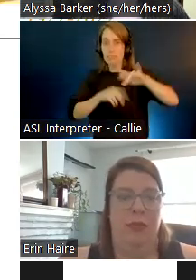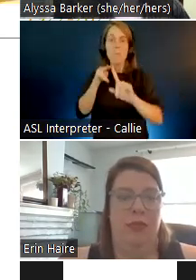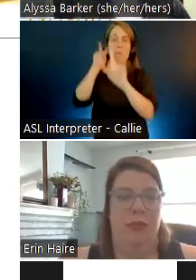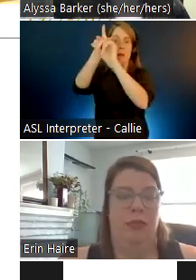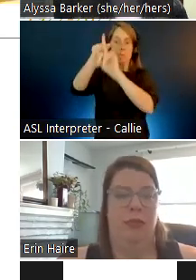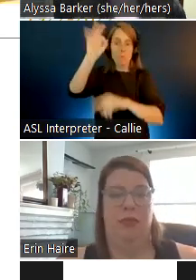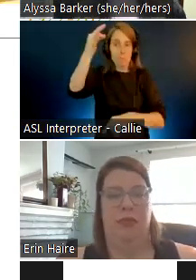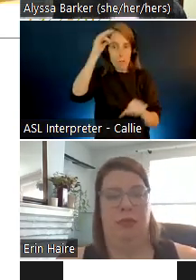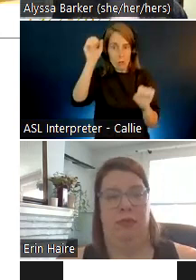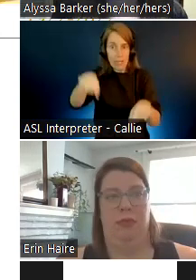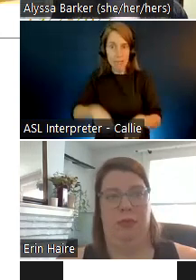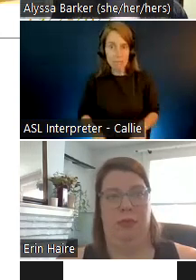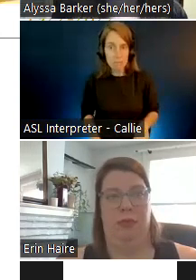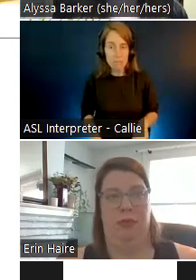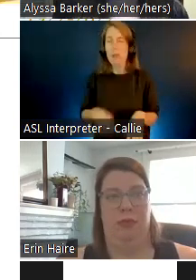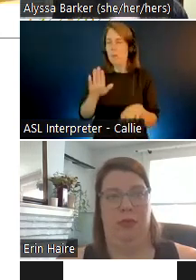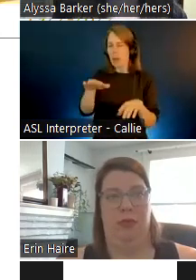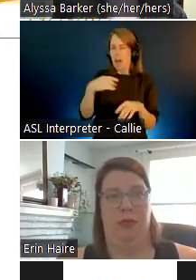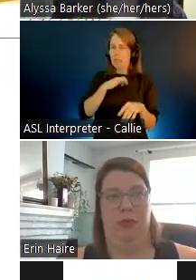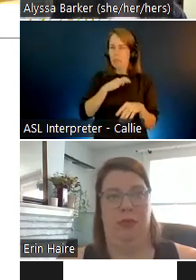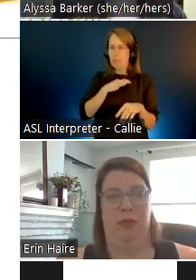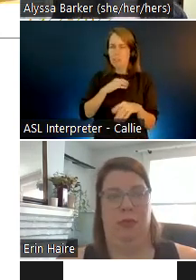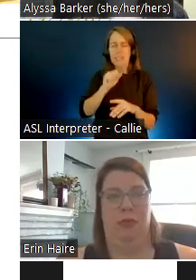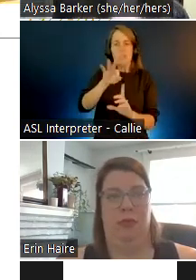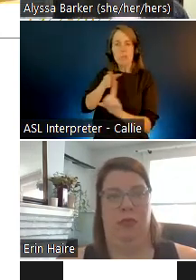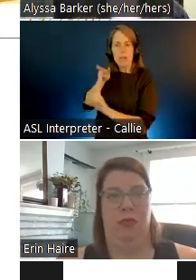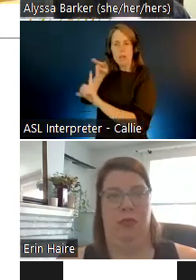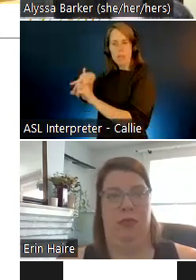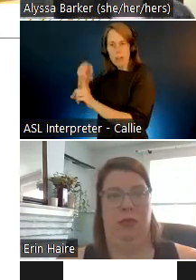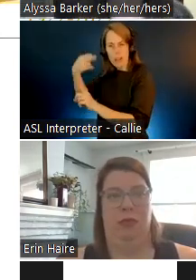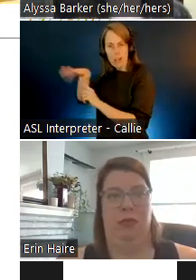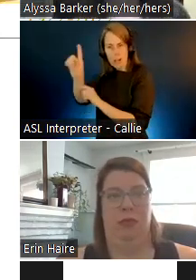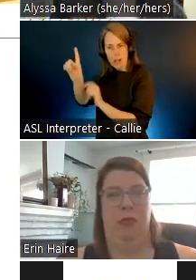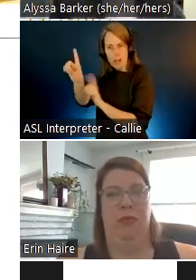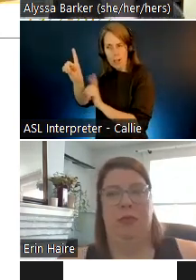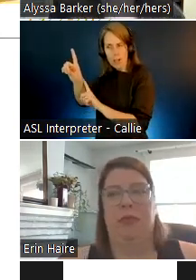they sometimes send the complaints to you guys for processing yes and that's part of our relationship